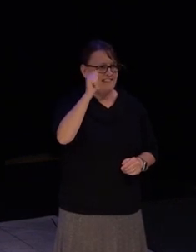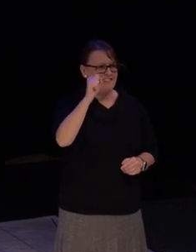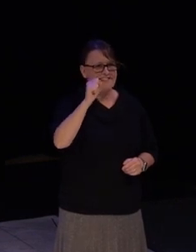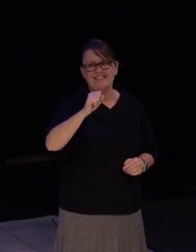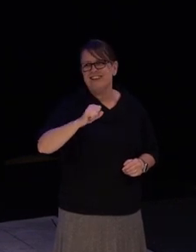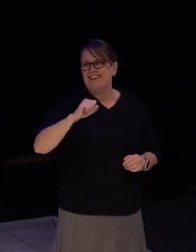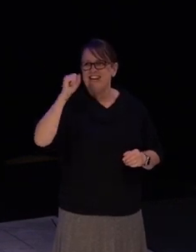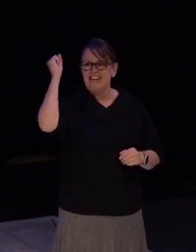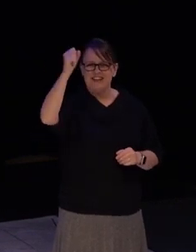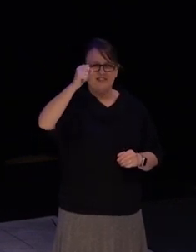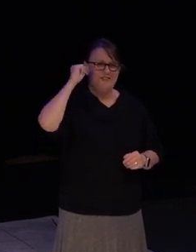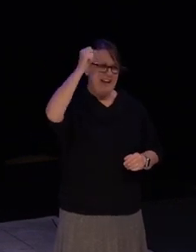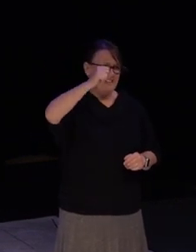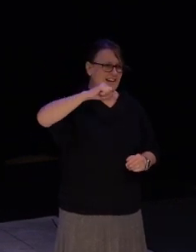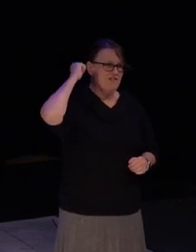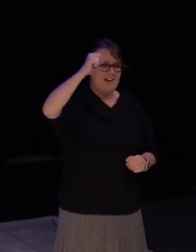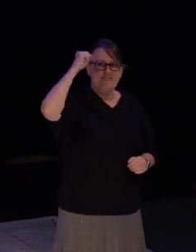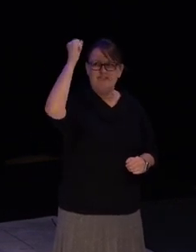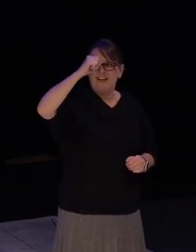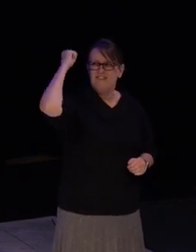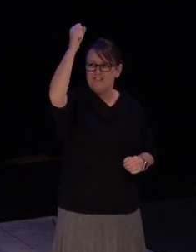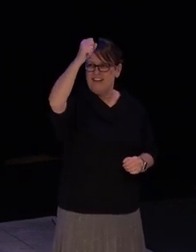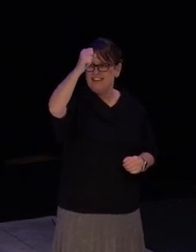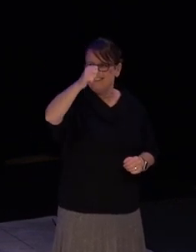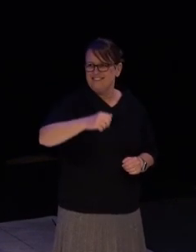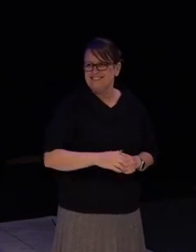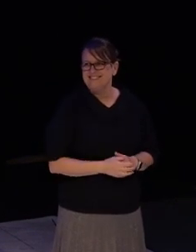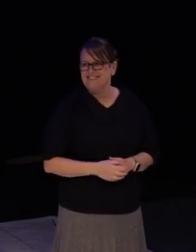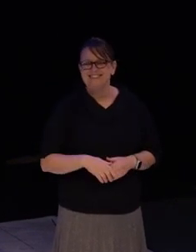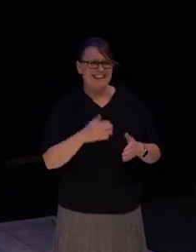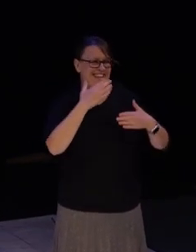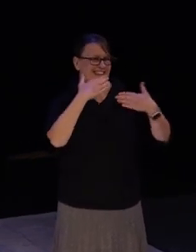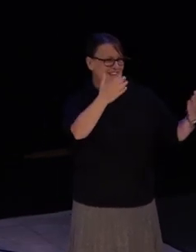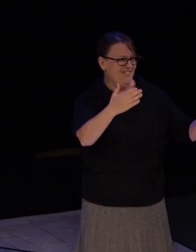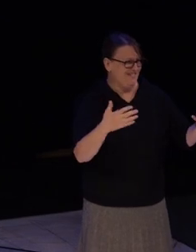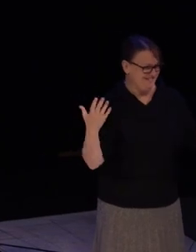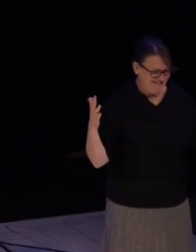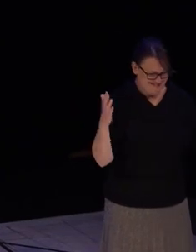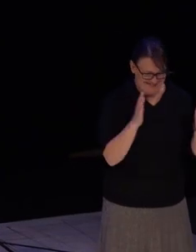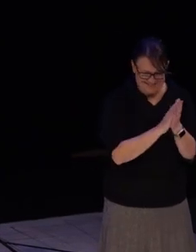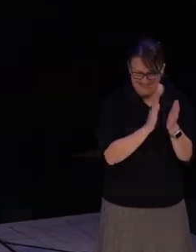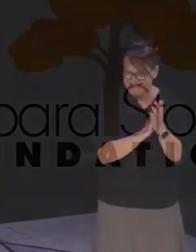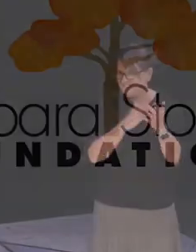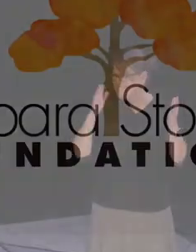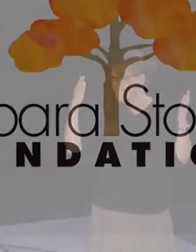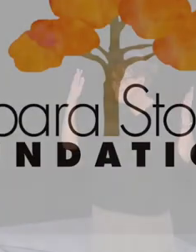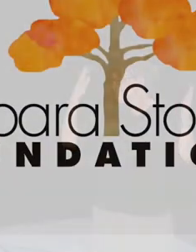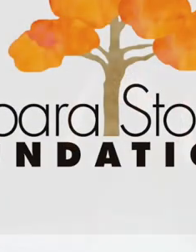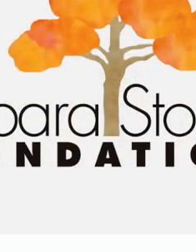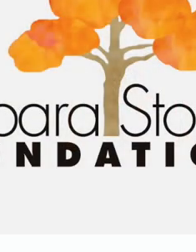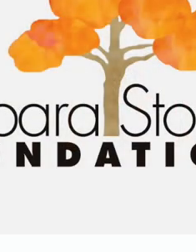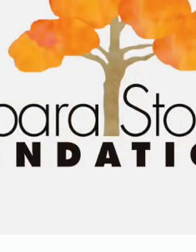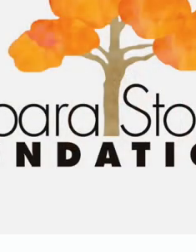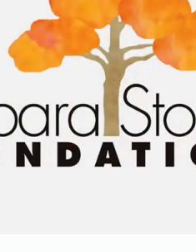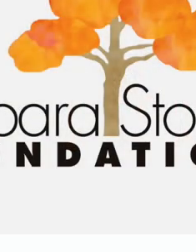Fight Tigers, fight Tigers, fight, fight, fight. Thank you guys. (audience claps)